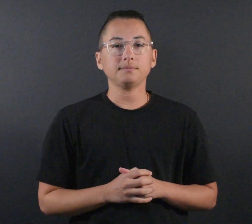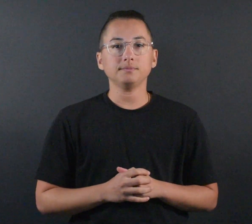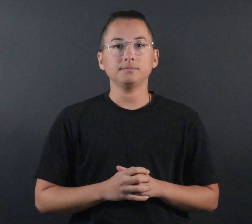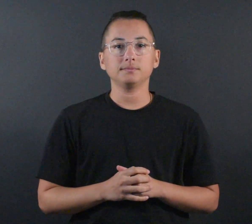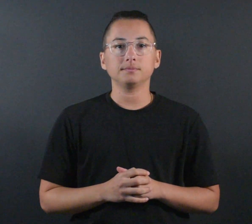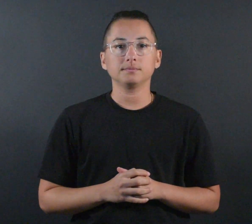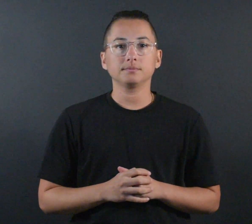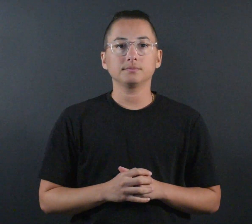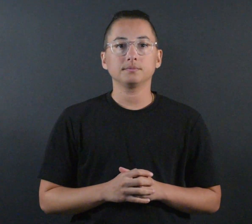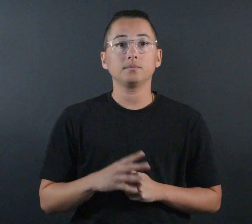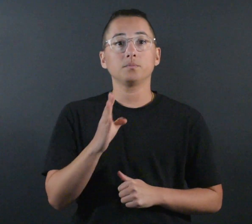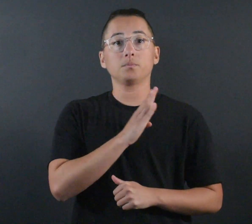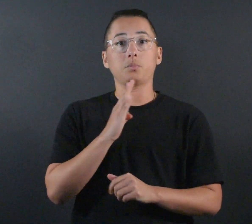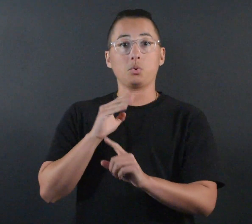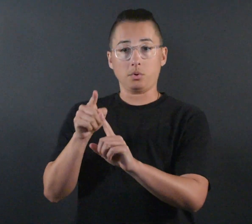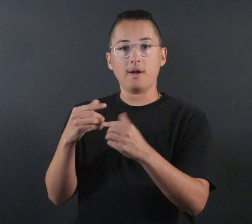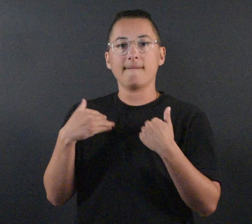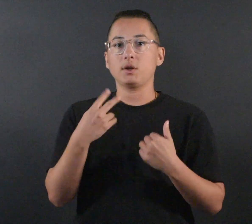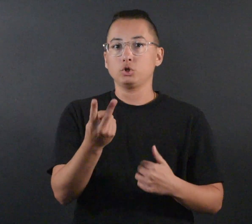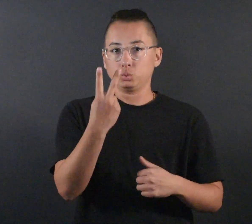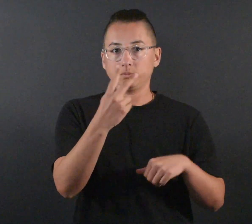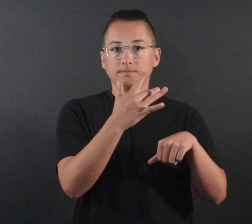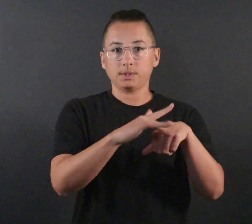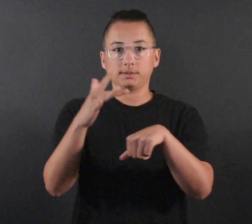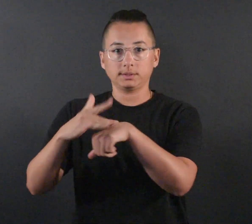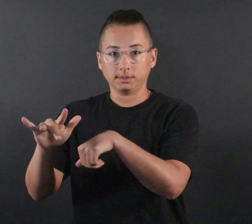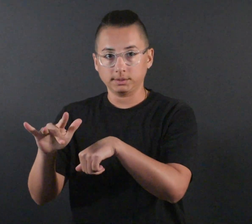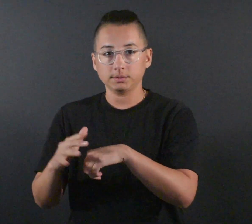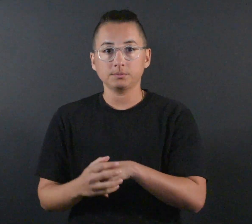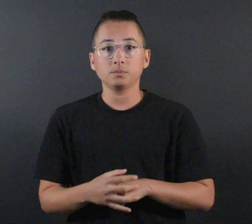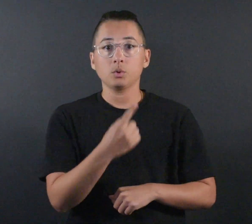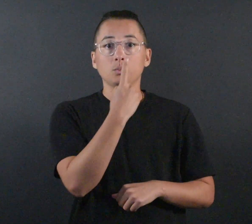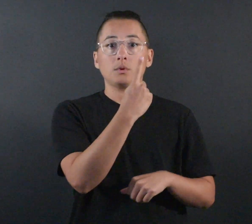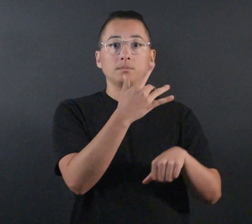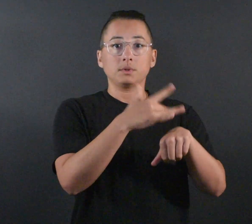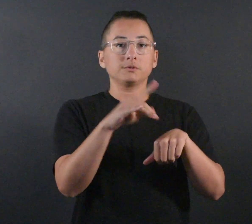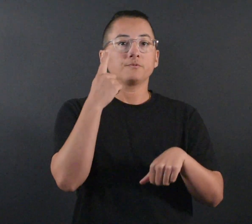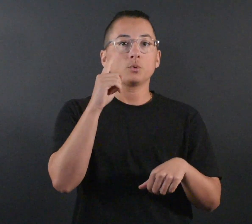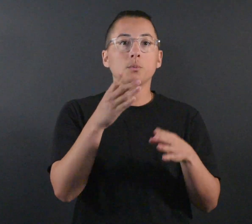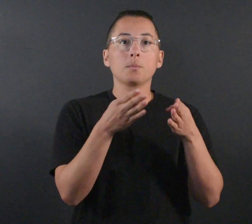The board has 2 vacancies: • 1 vacancy for a public member